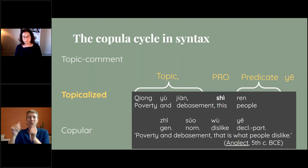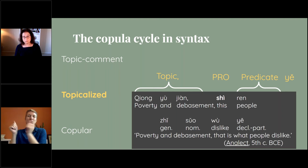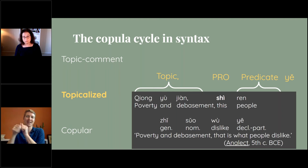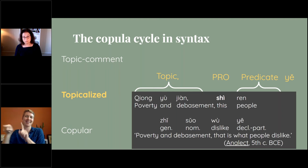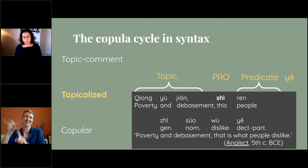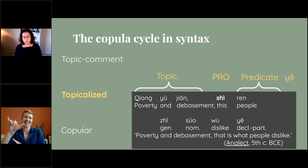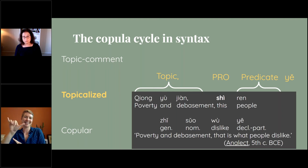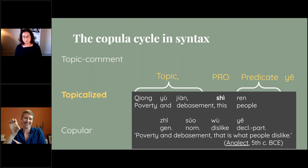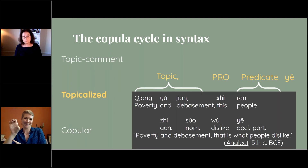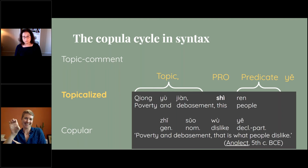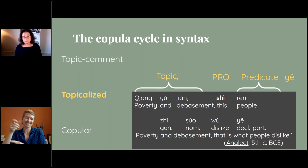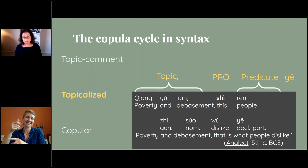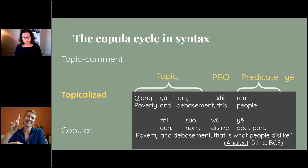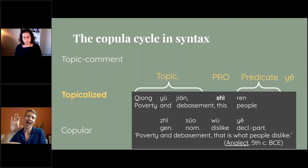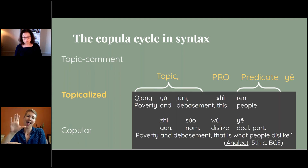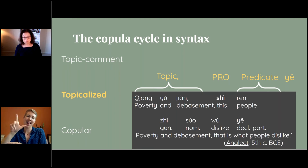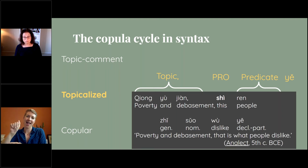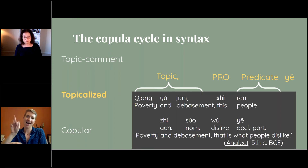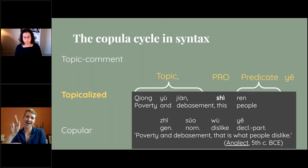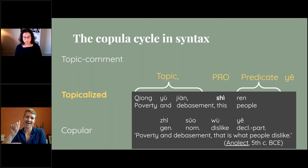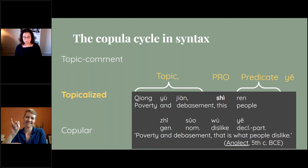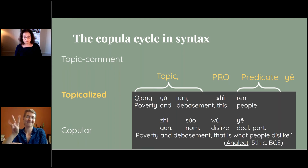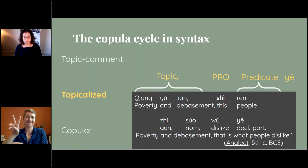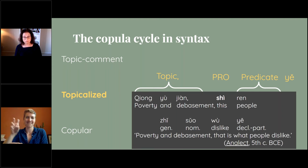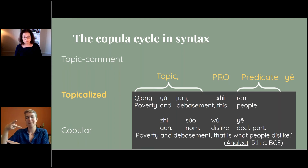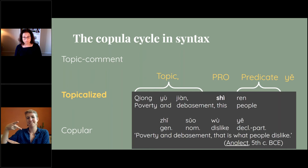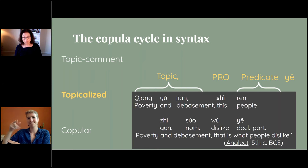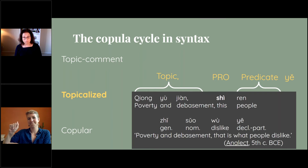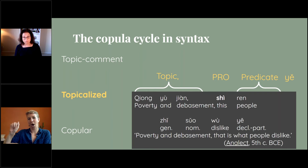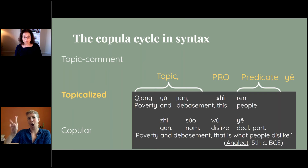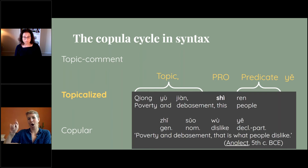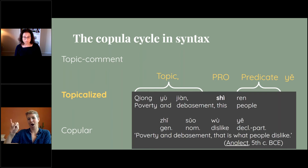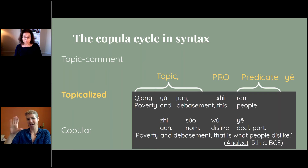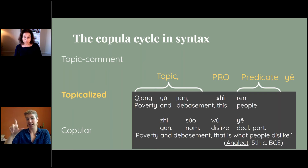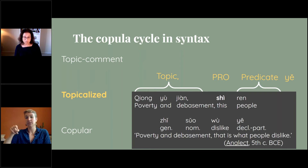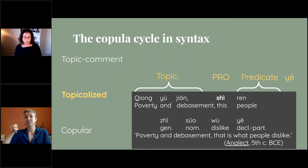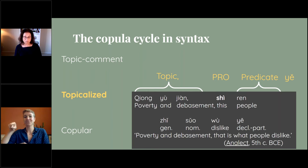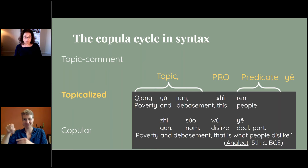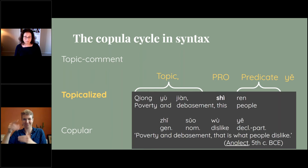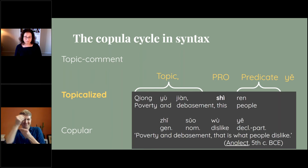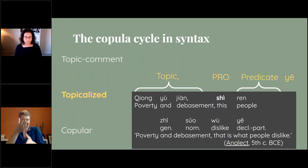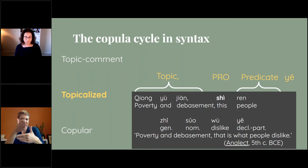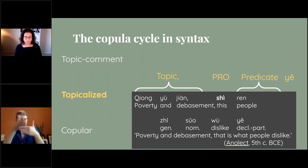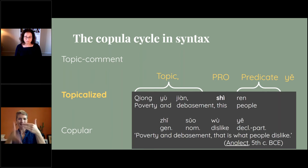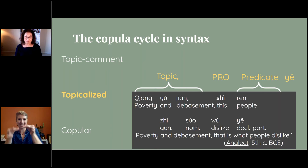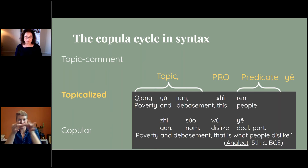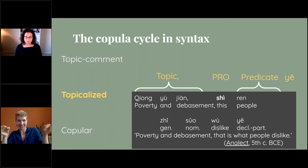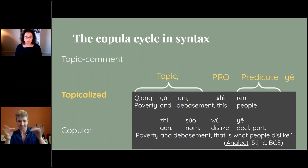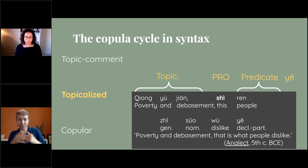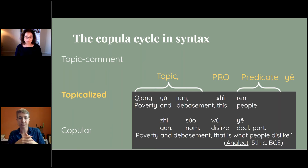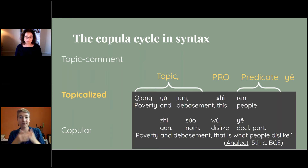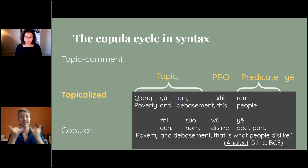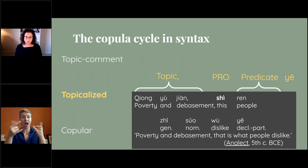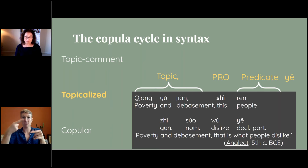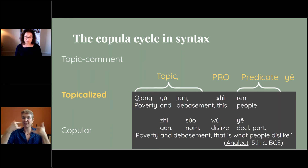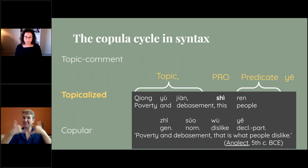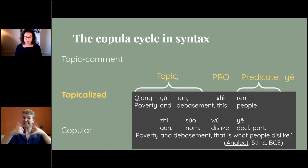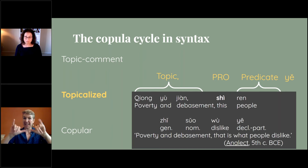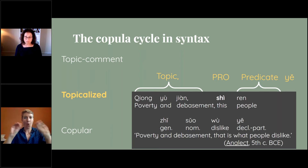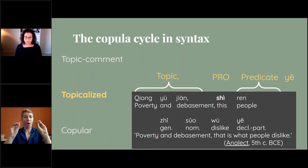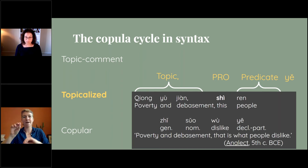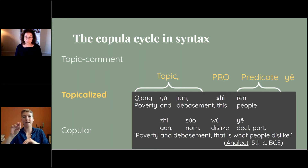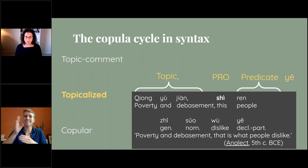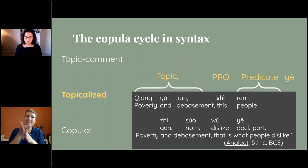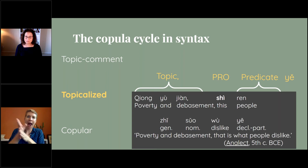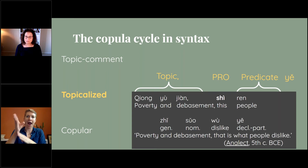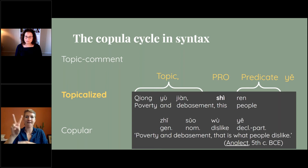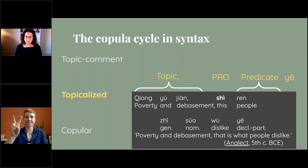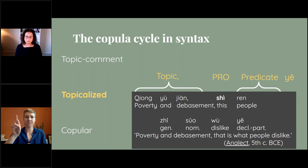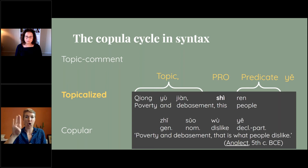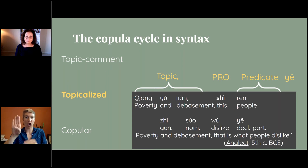Then the predicates has the y?, which is the declarative particle at the end of the sentence, which lets the perceiver know the sentence is complete.